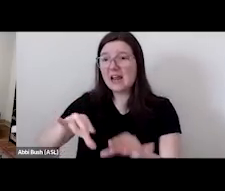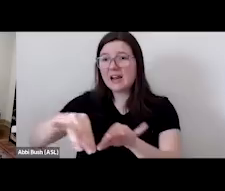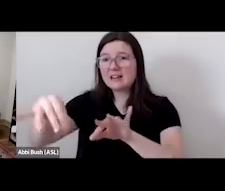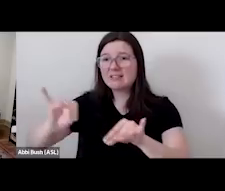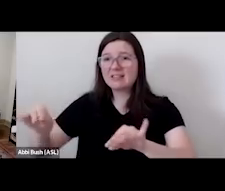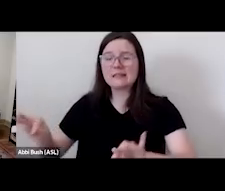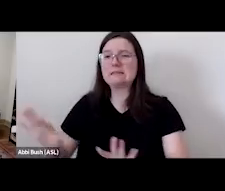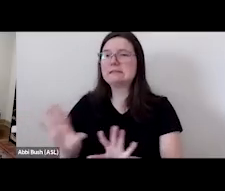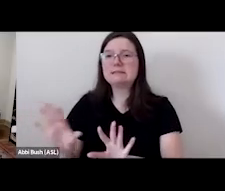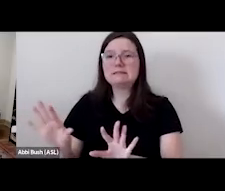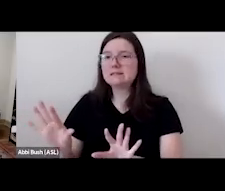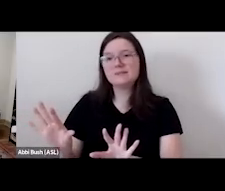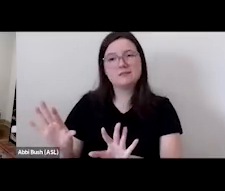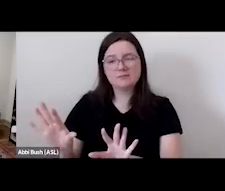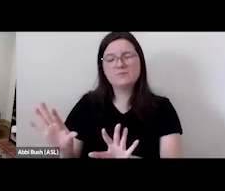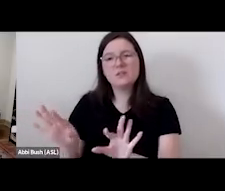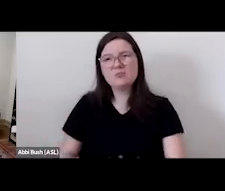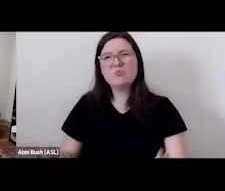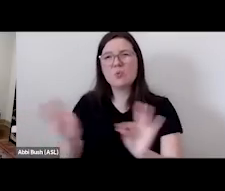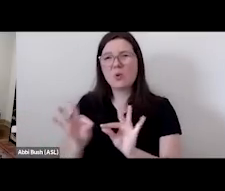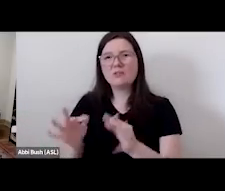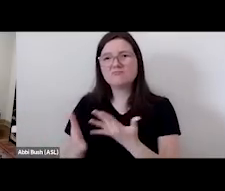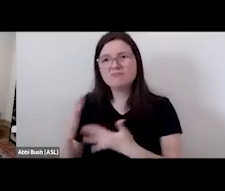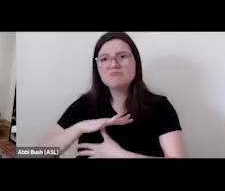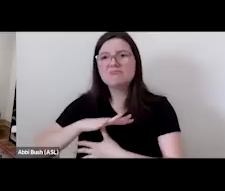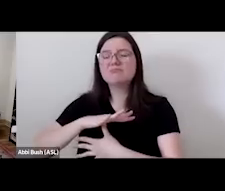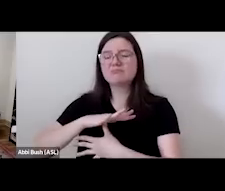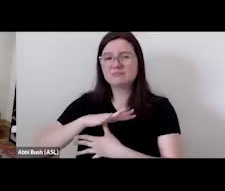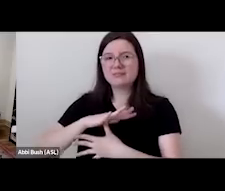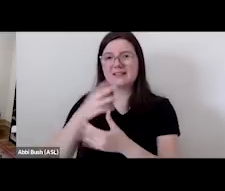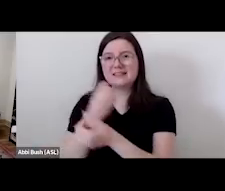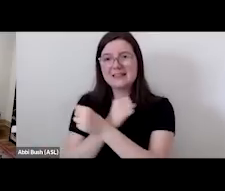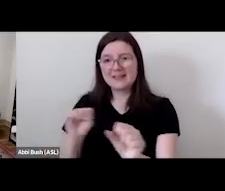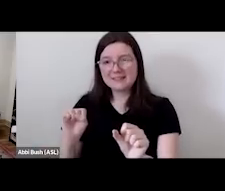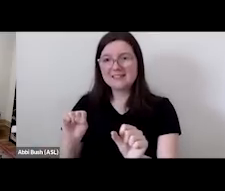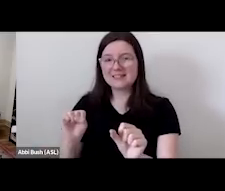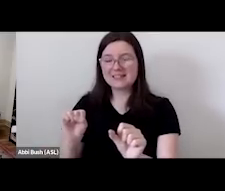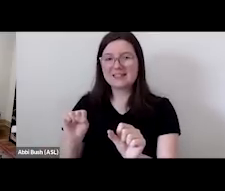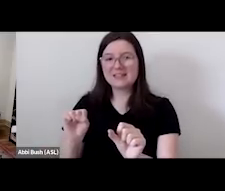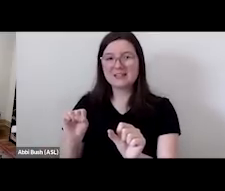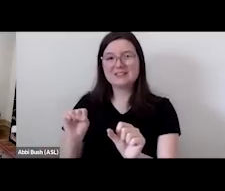as like your primary goal helps you focus on which fire I guess to put out first.